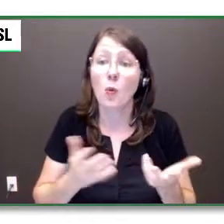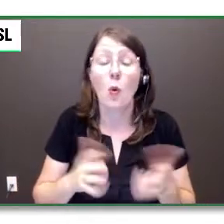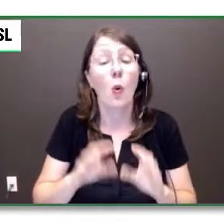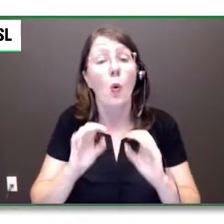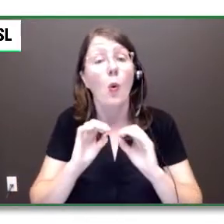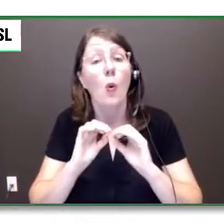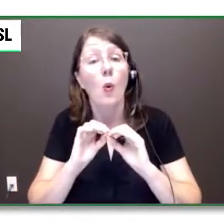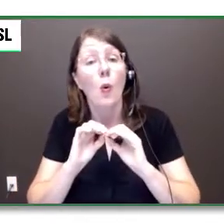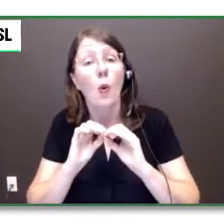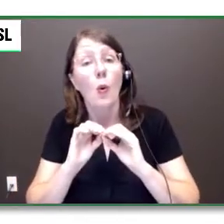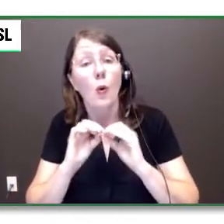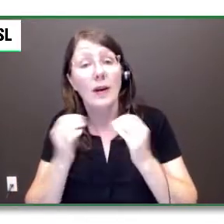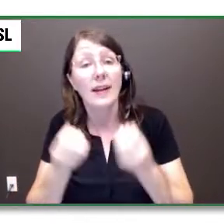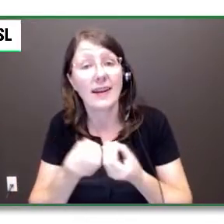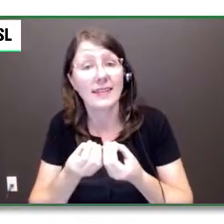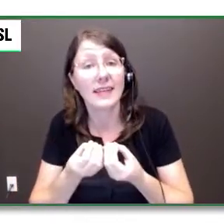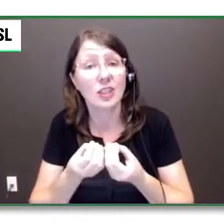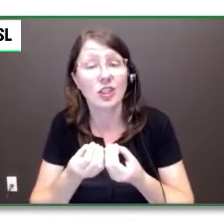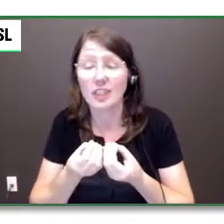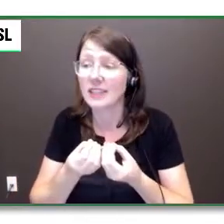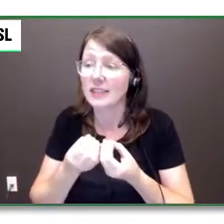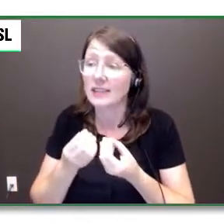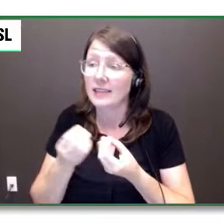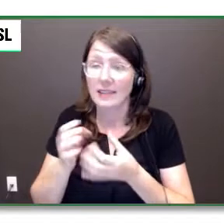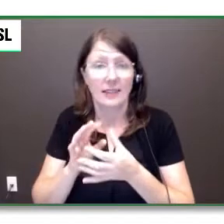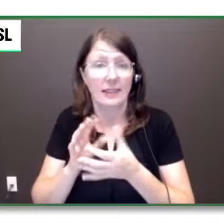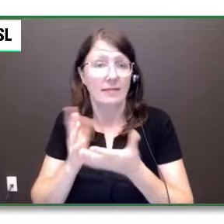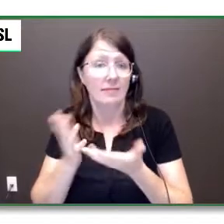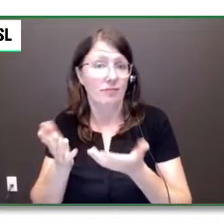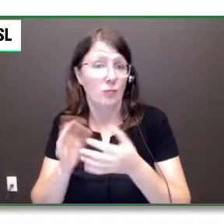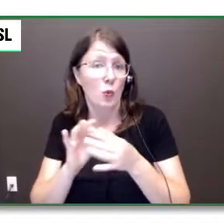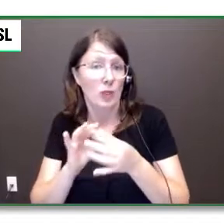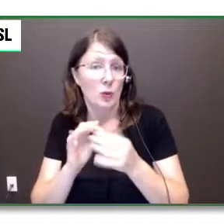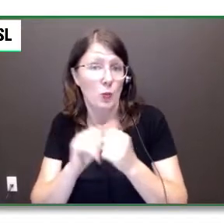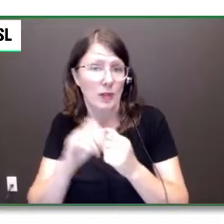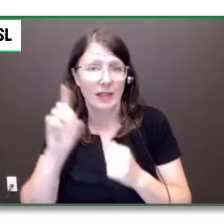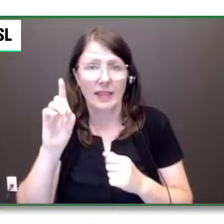disability community, in particular, if the people with disabilities are members